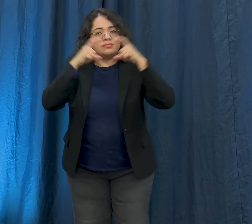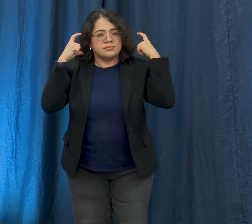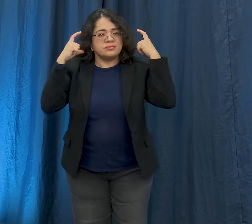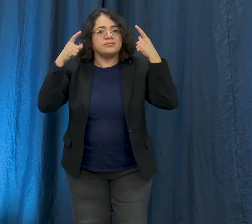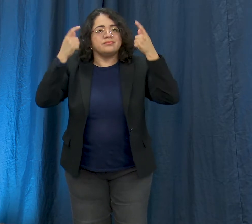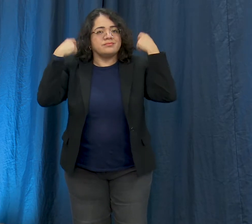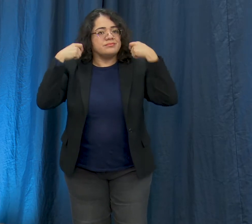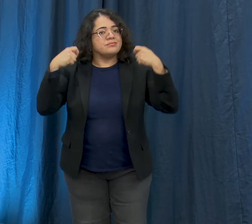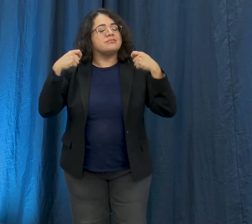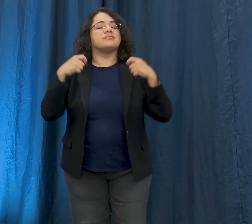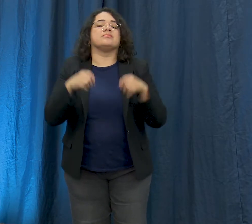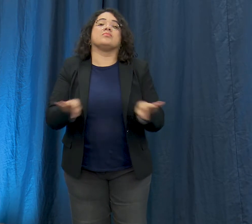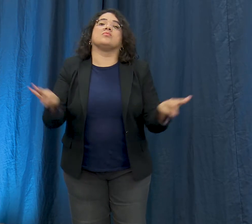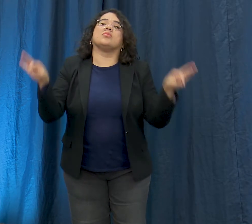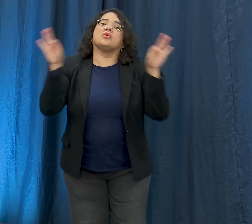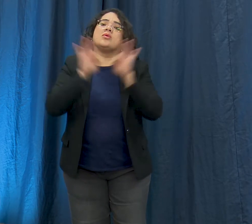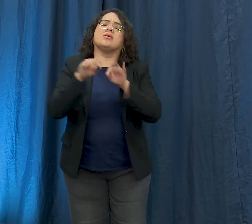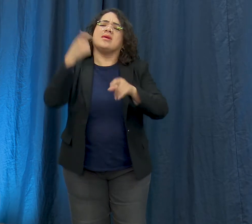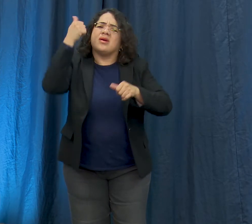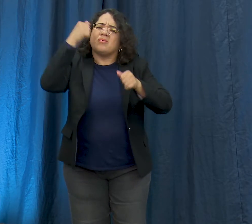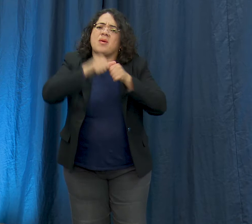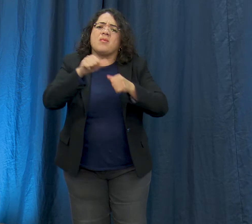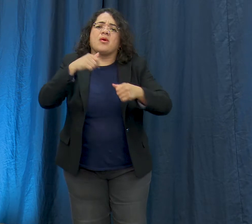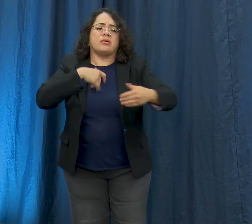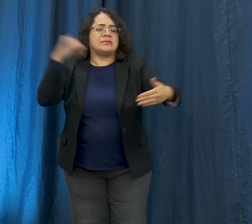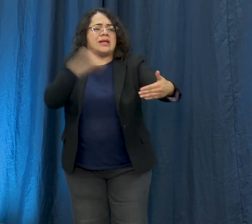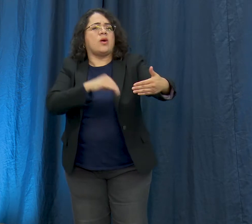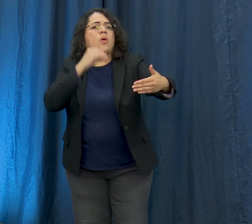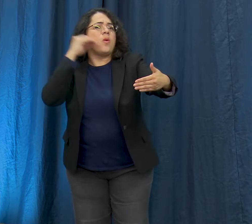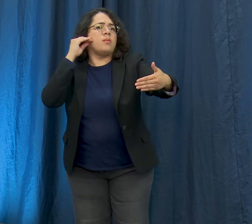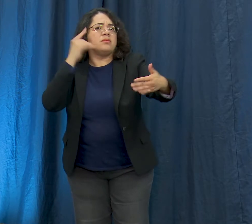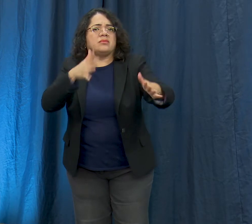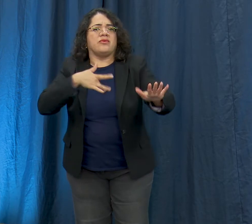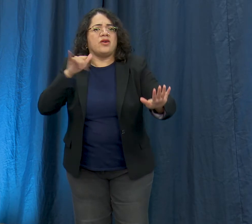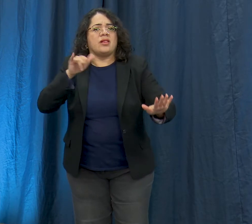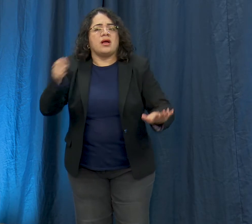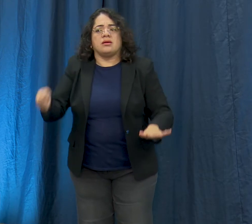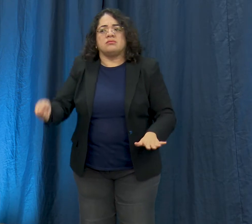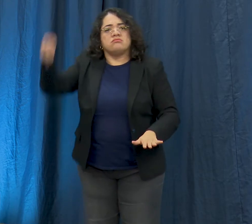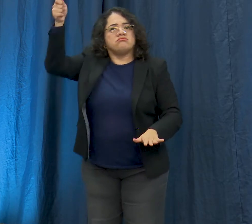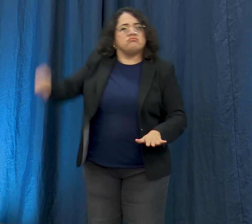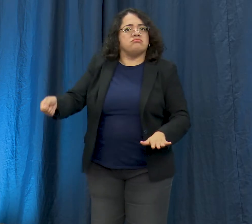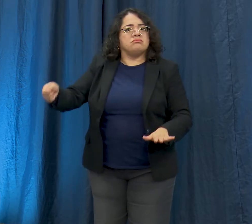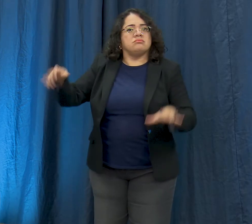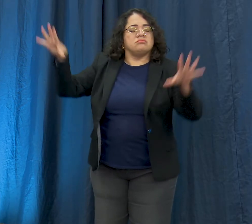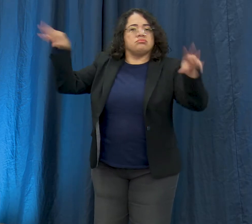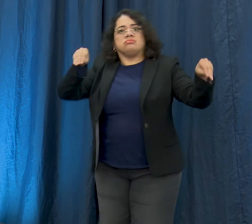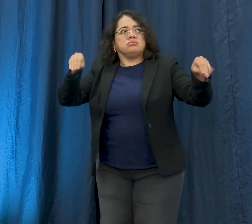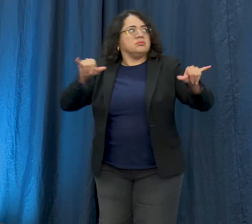it was all of a sudden like a light switch and as we look forward to getting